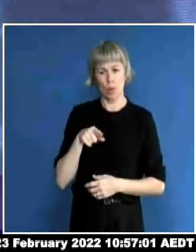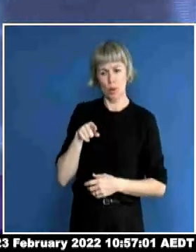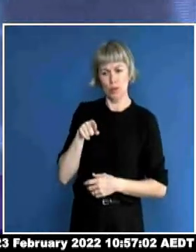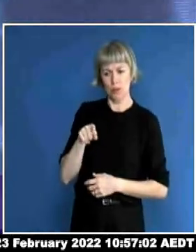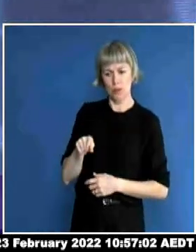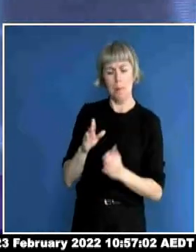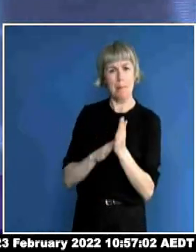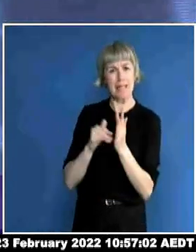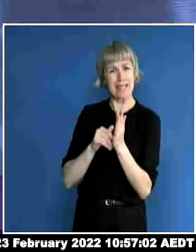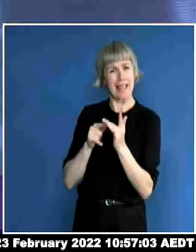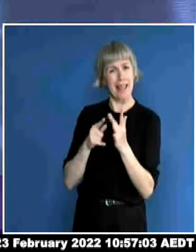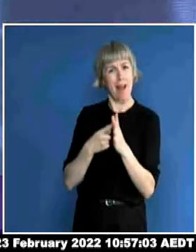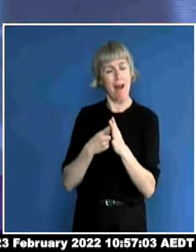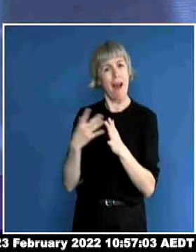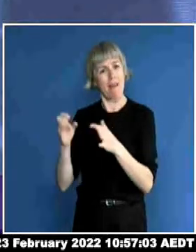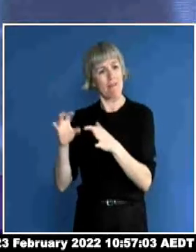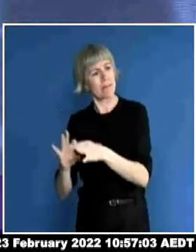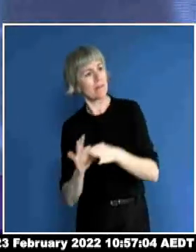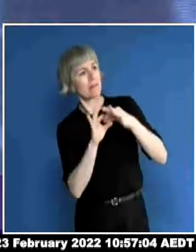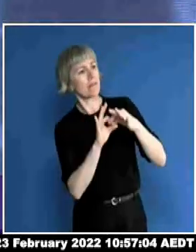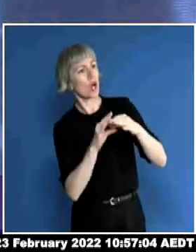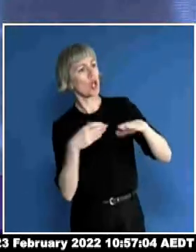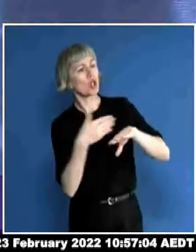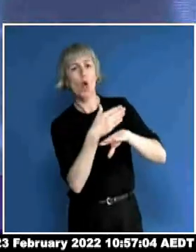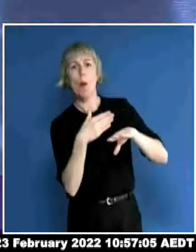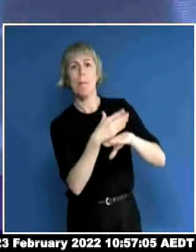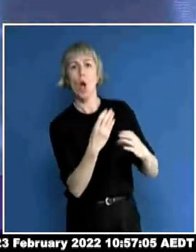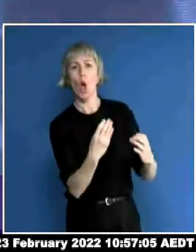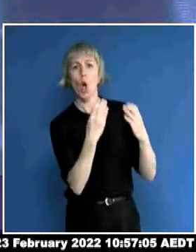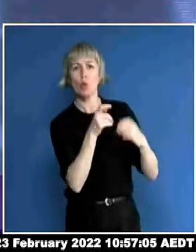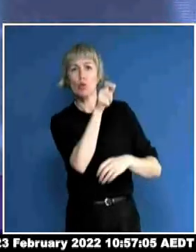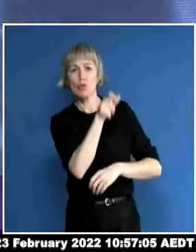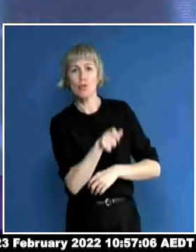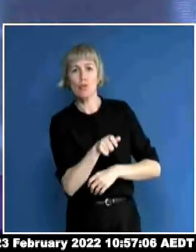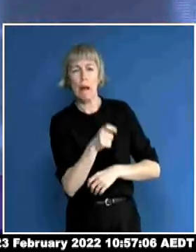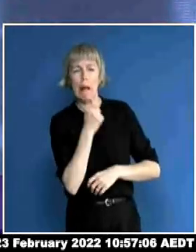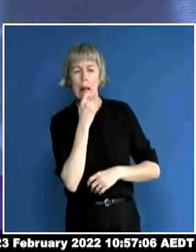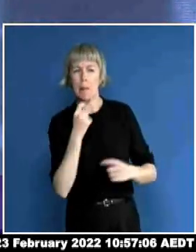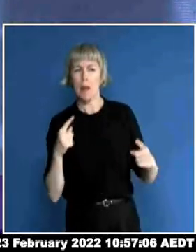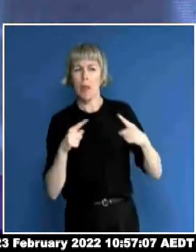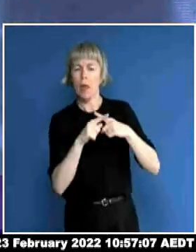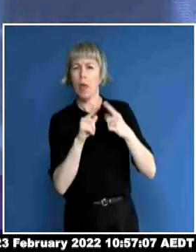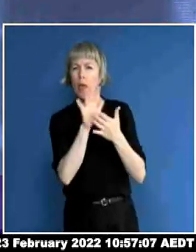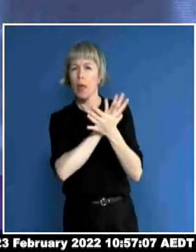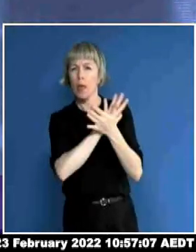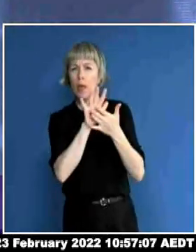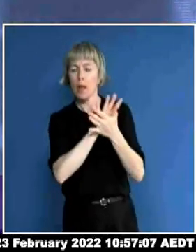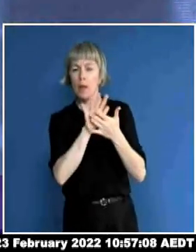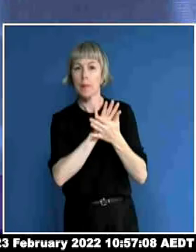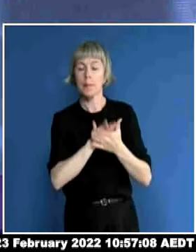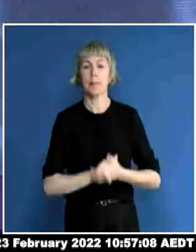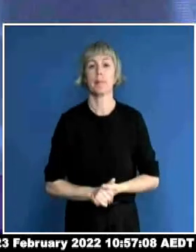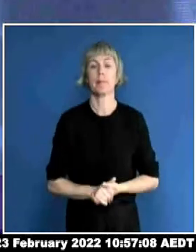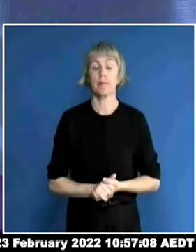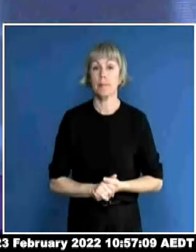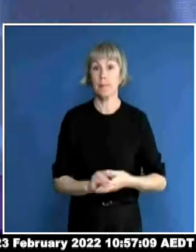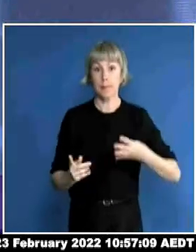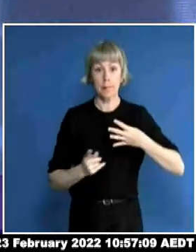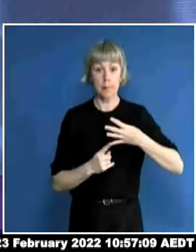Fourthly, we want to understand AimBig's obligations under the DES Grant Agreement and